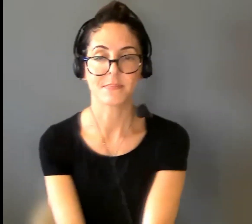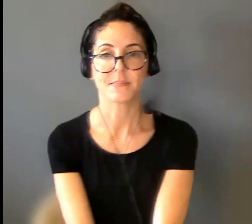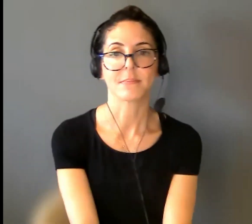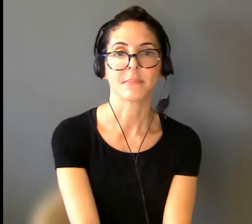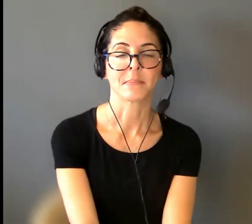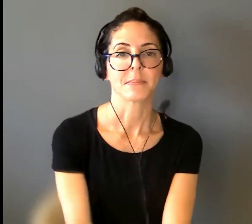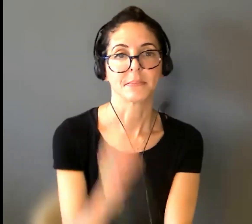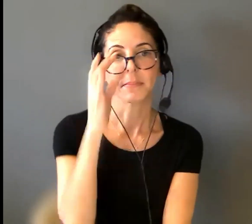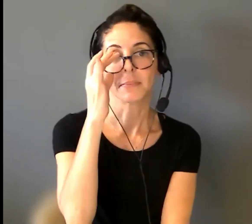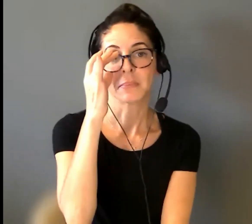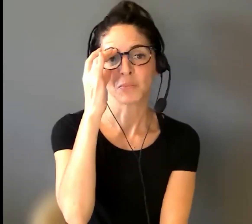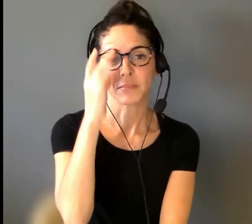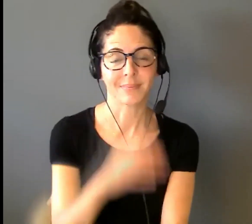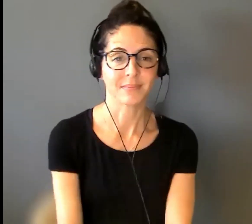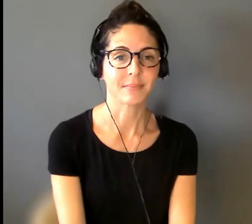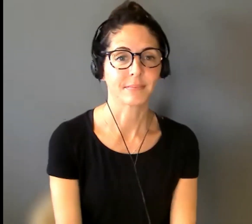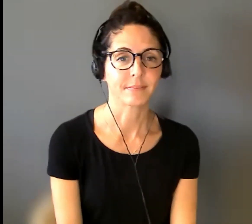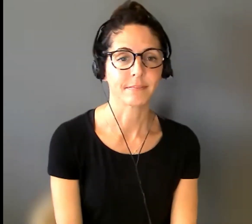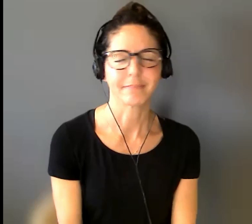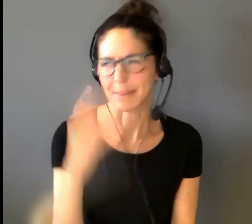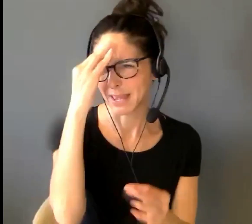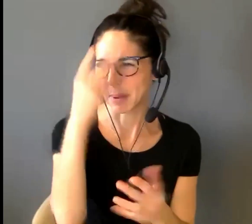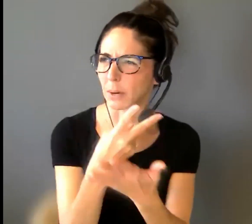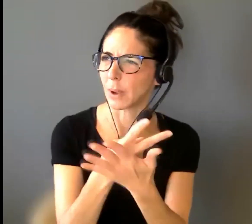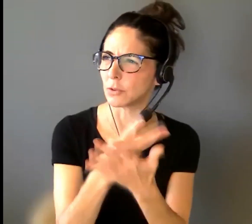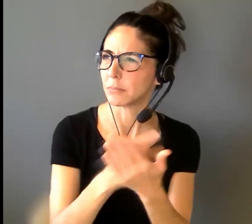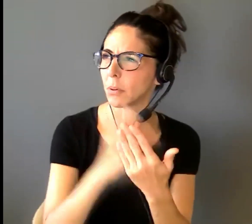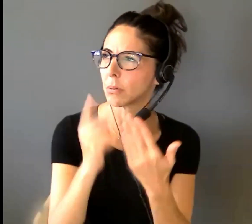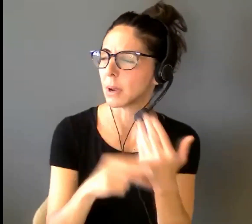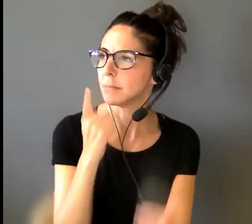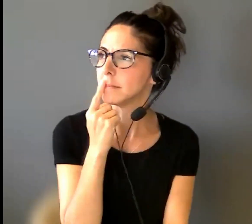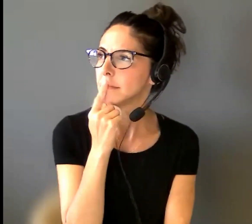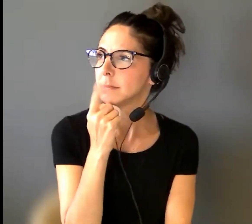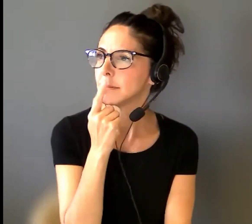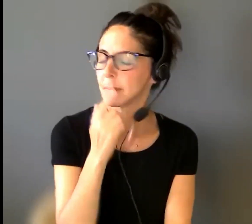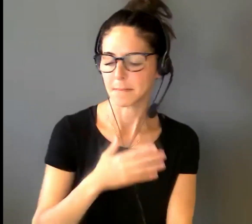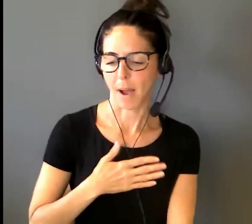I'm thinking about graduate programs in my own neck of the woods.